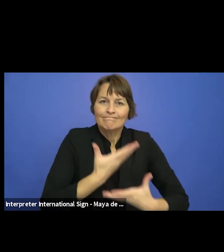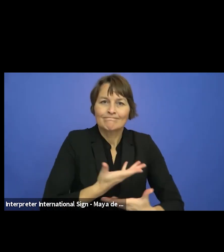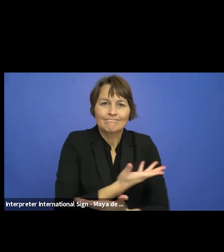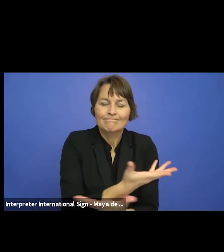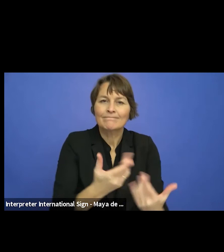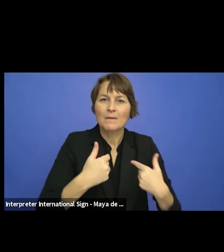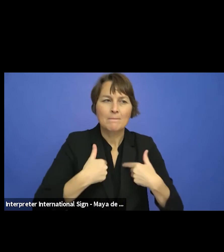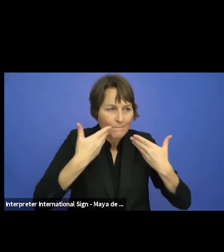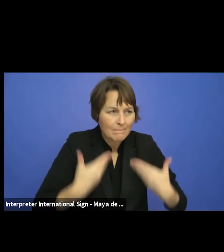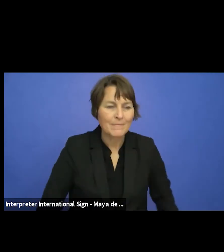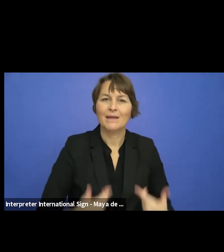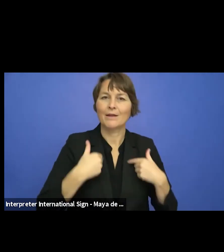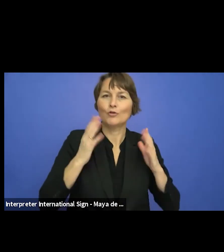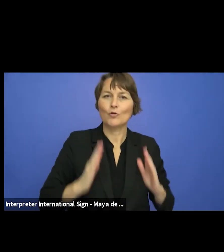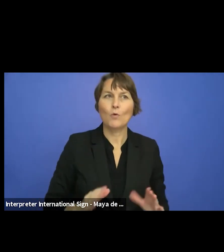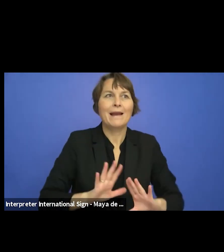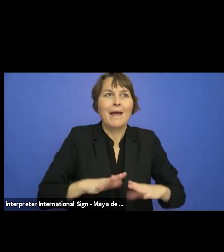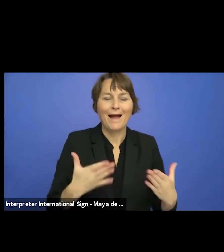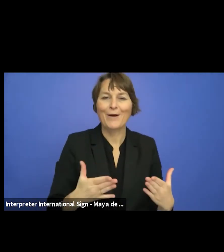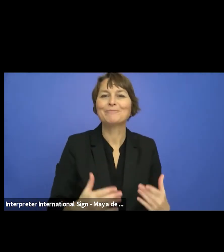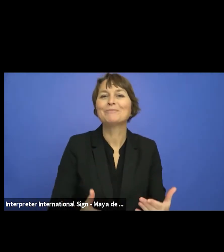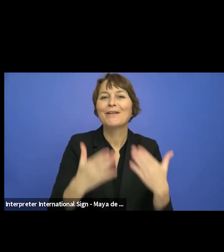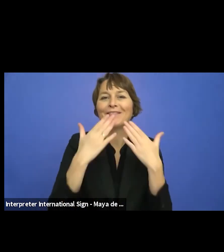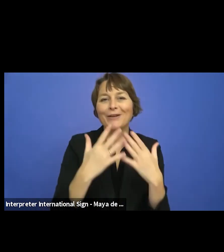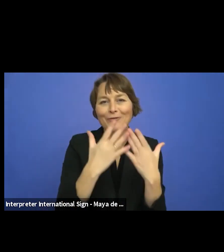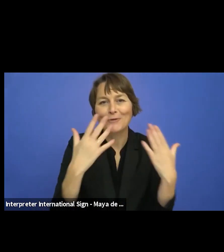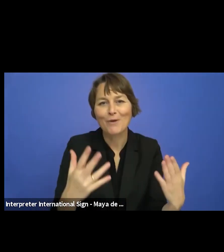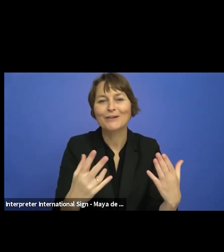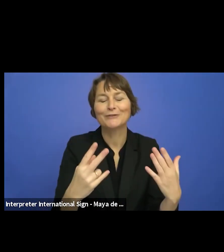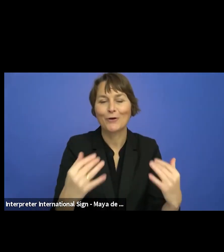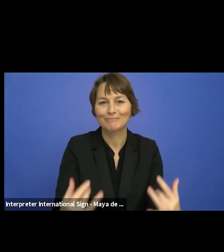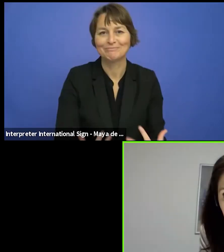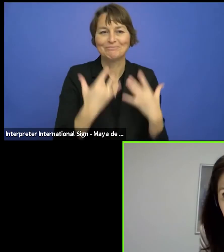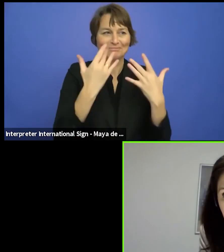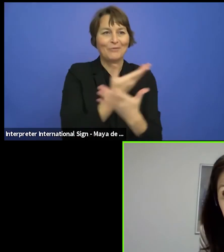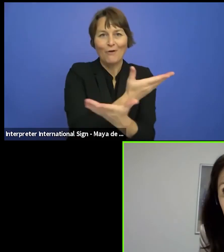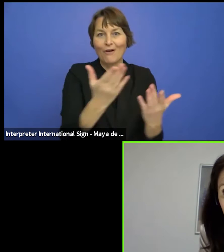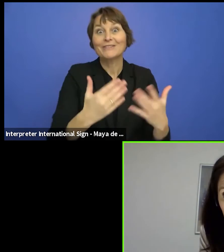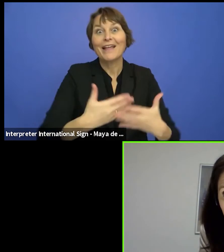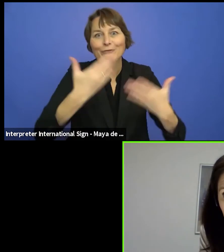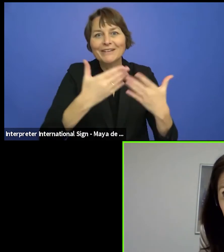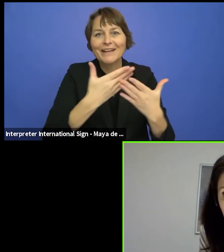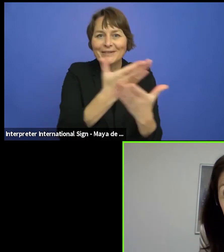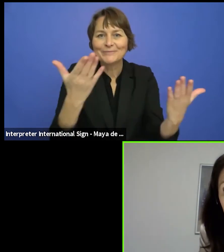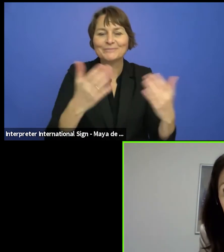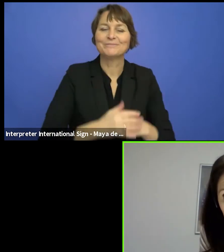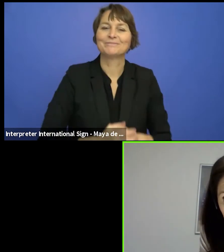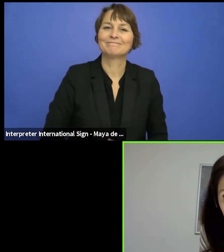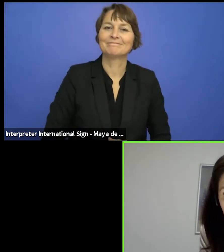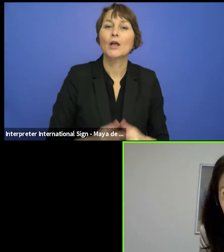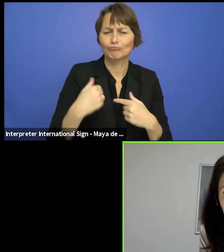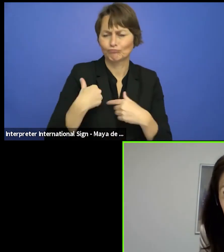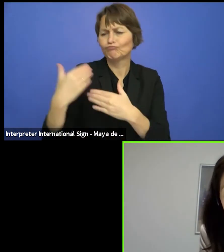a human being. Thank you very much for inspiring us every day and count on us on our firm support